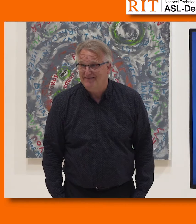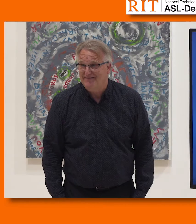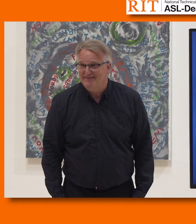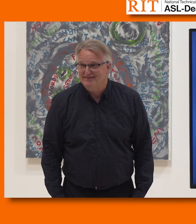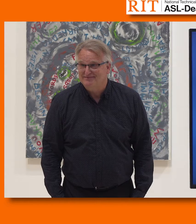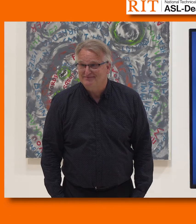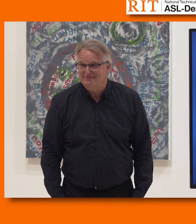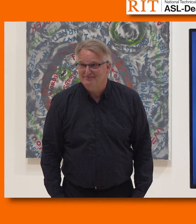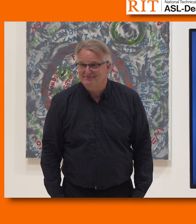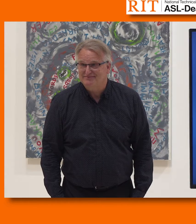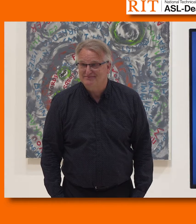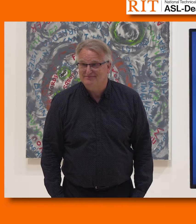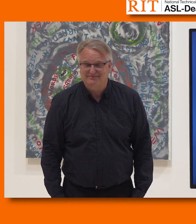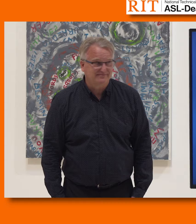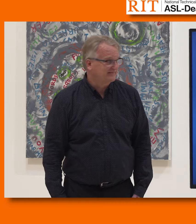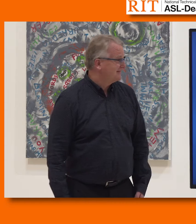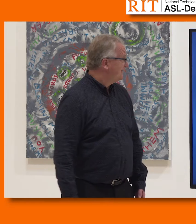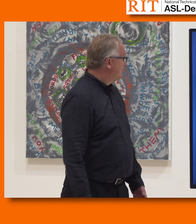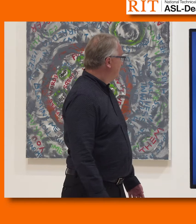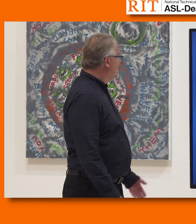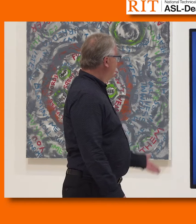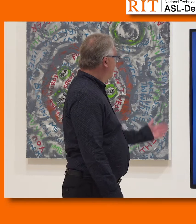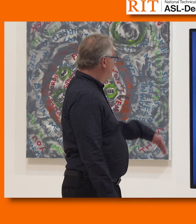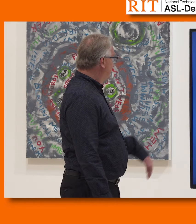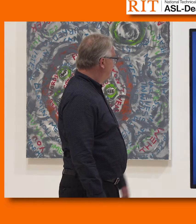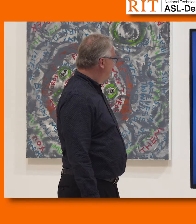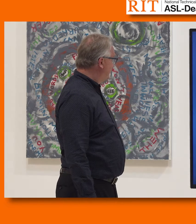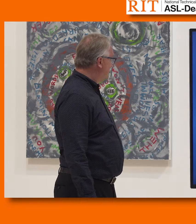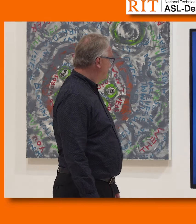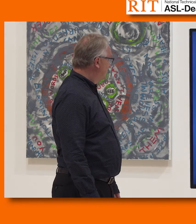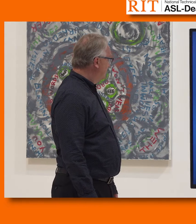used to enduring unsatisfactory experiences.